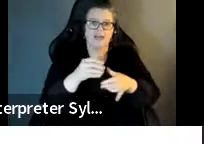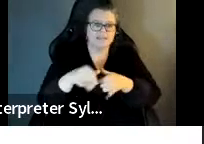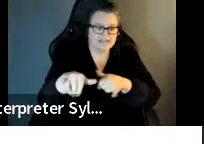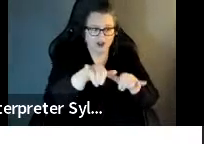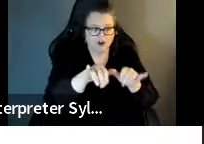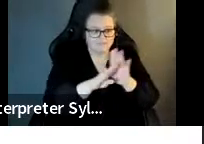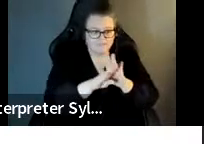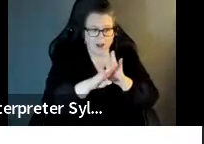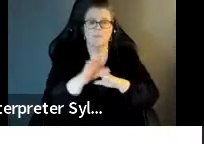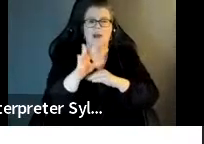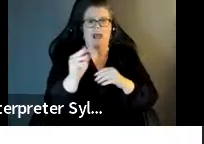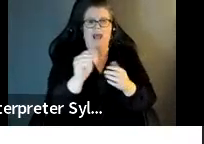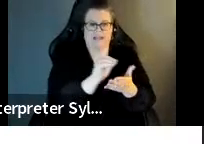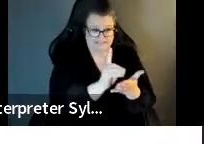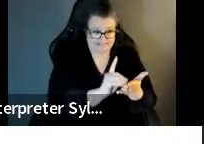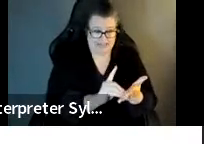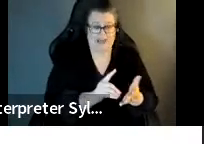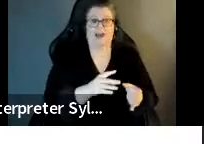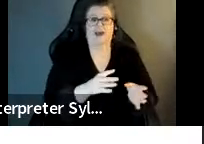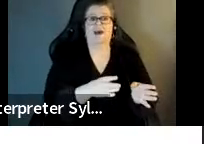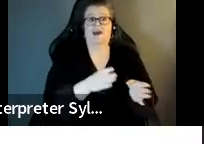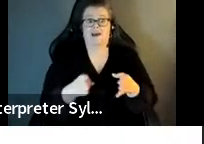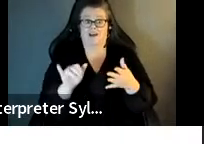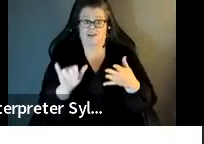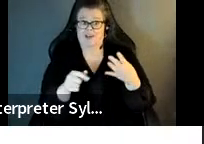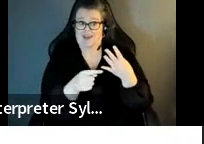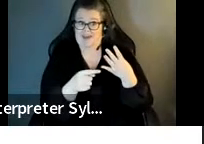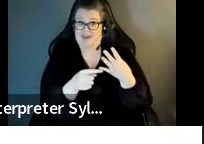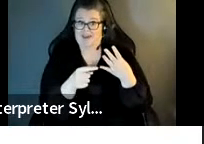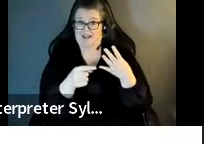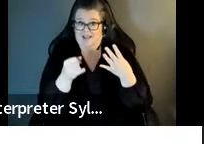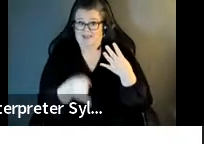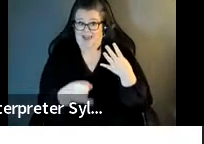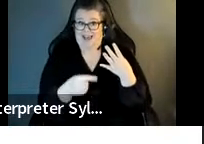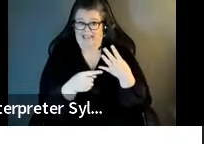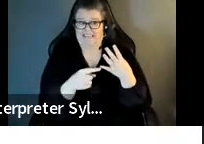This last point relates directly to the objective of today's presentation, and you will see